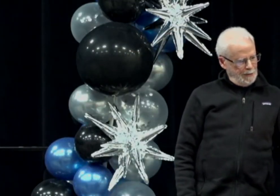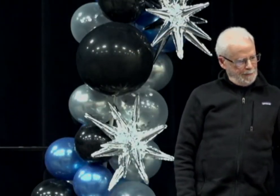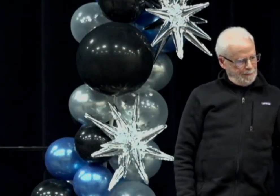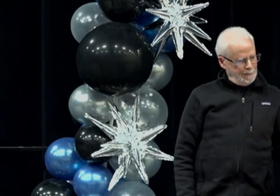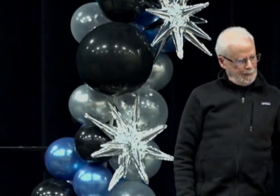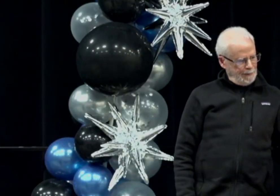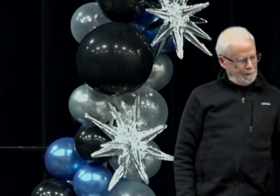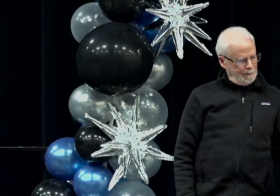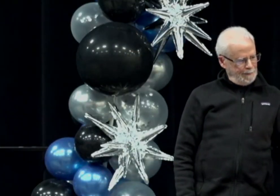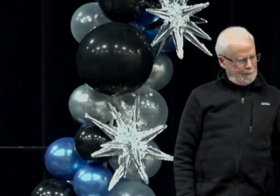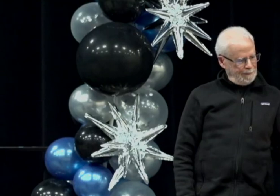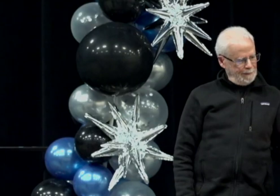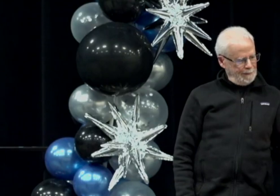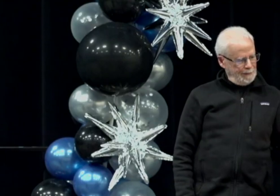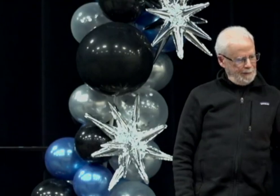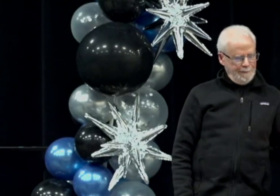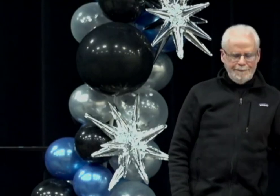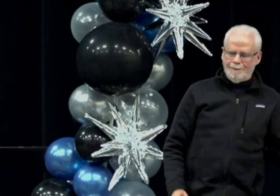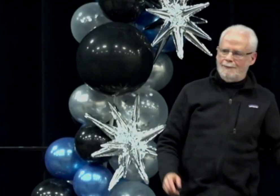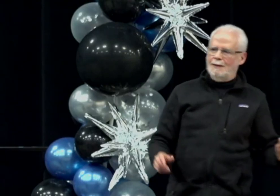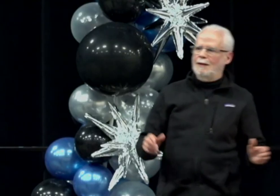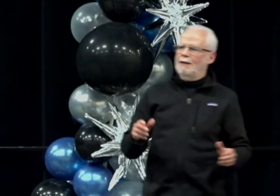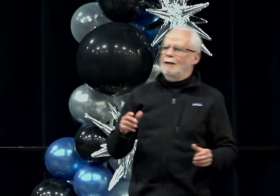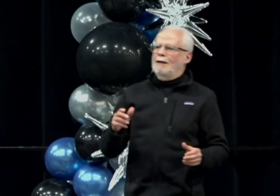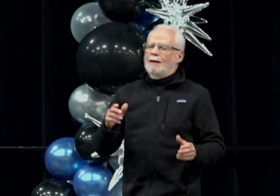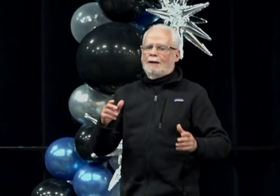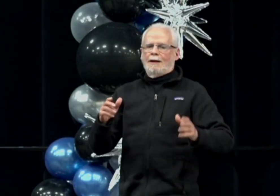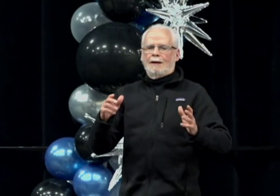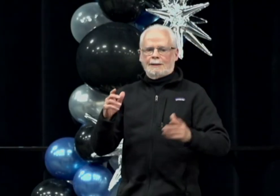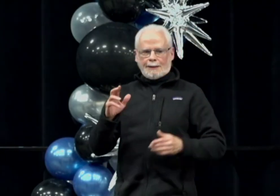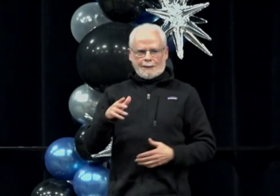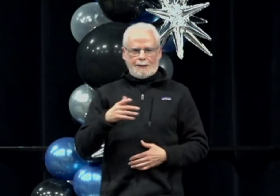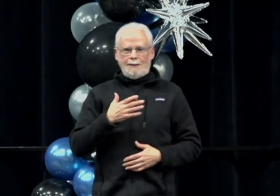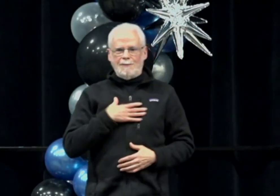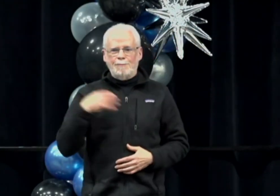impressive was that he told the interpreter to stand close to him, not telling her to stand far